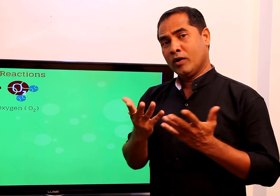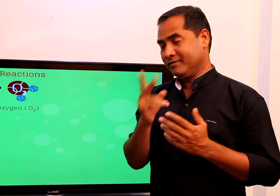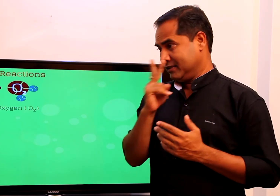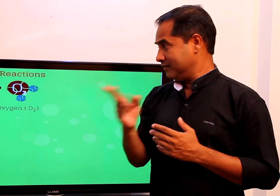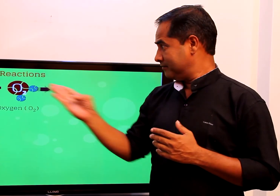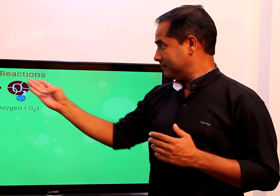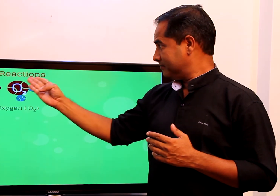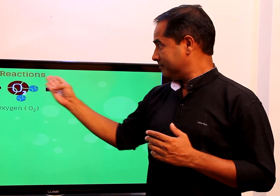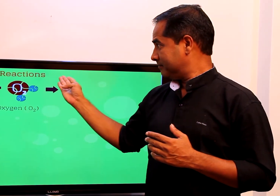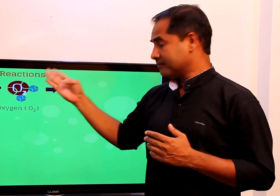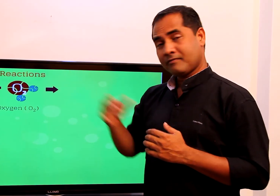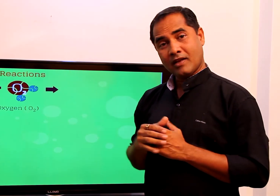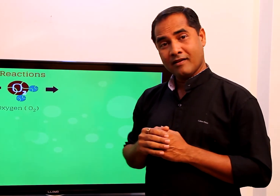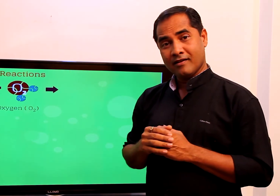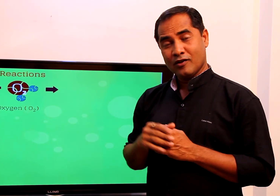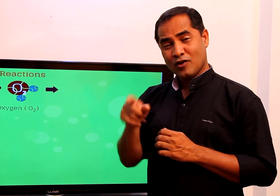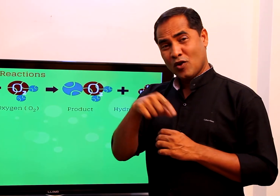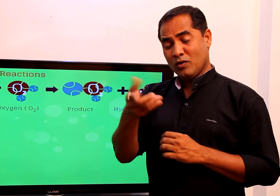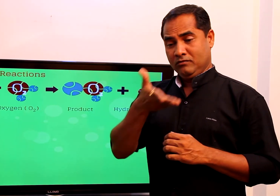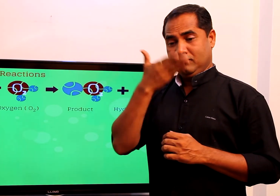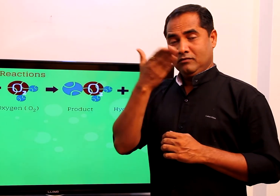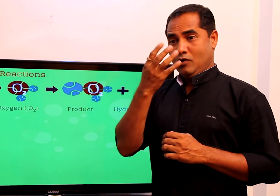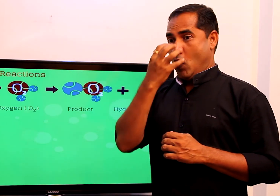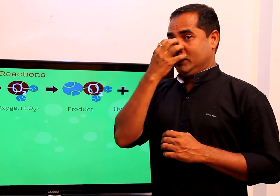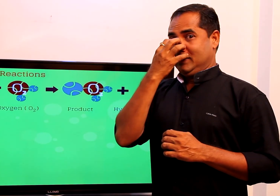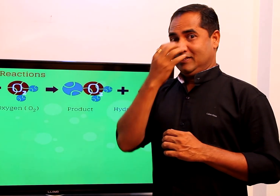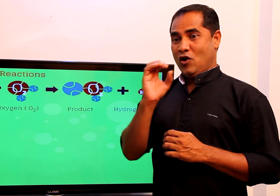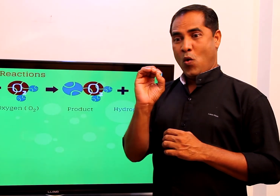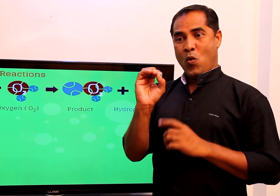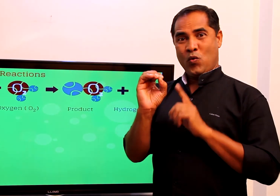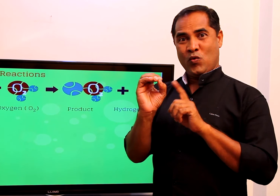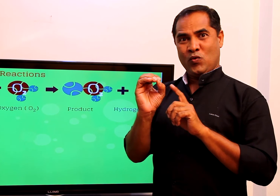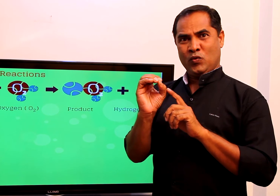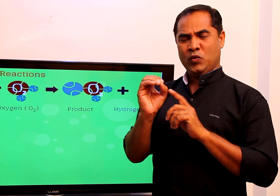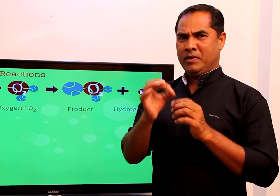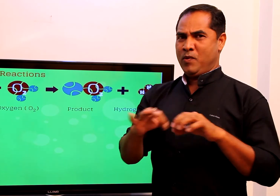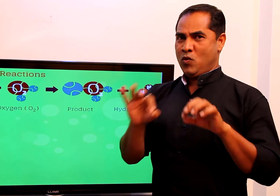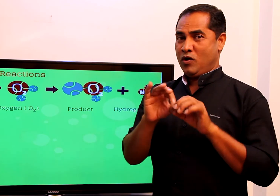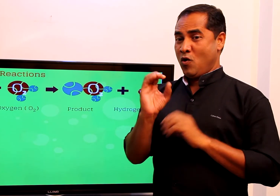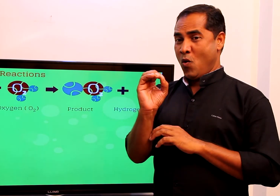Next we can see the oxidation reactions.